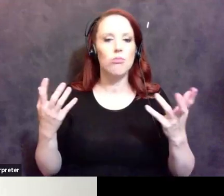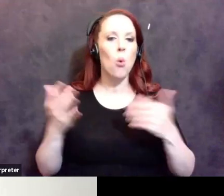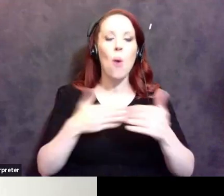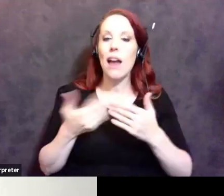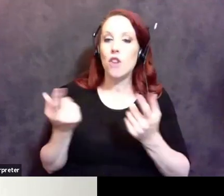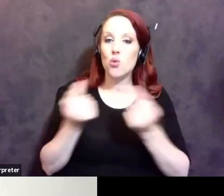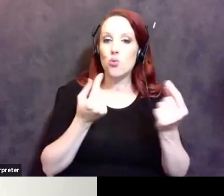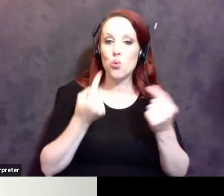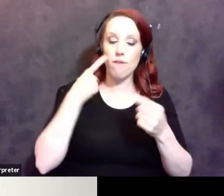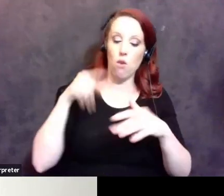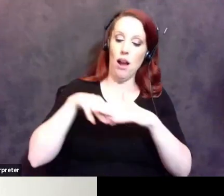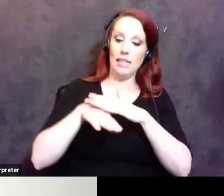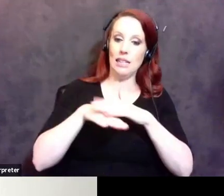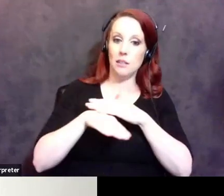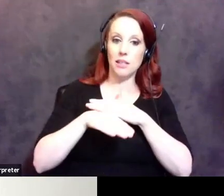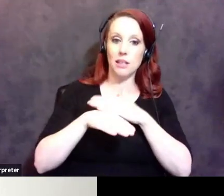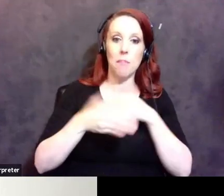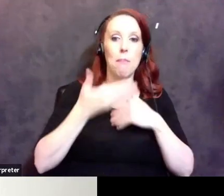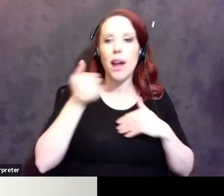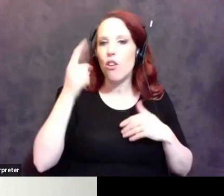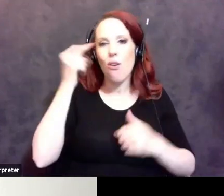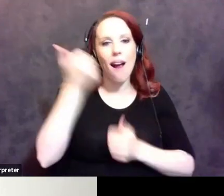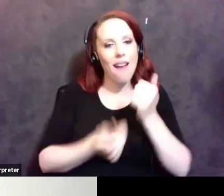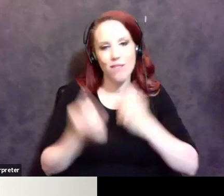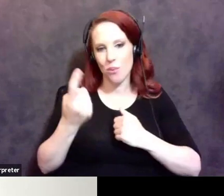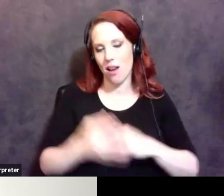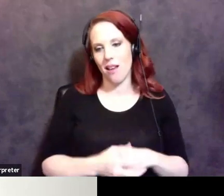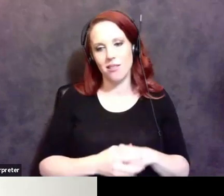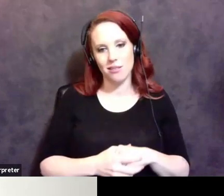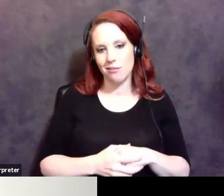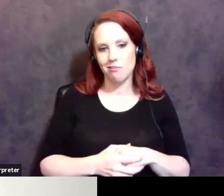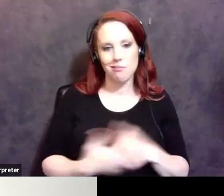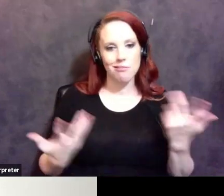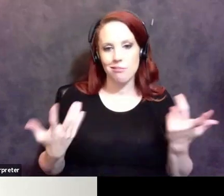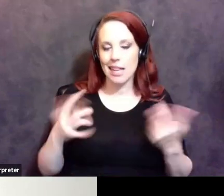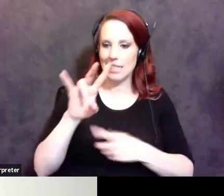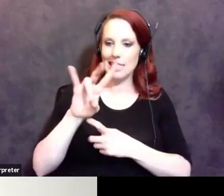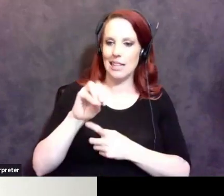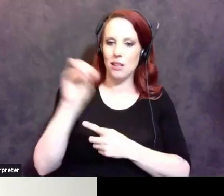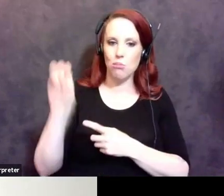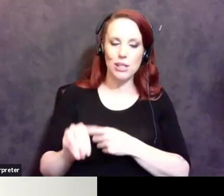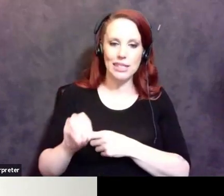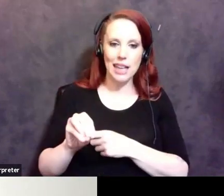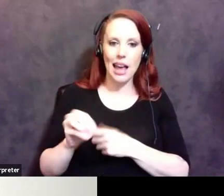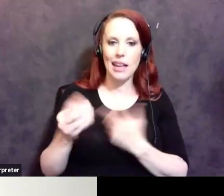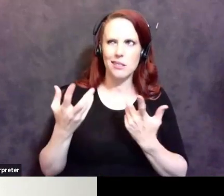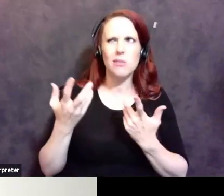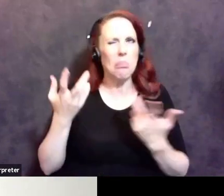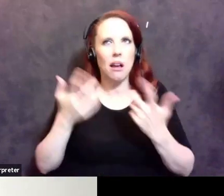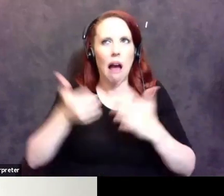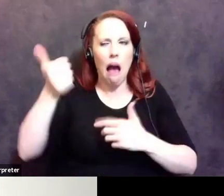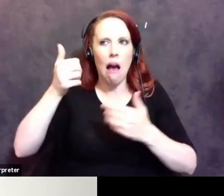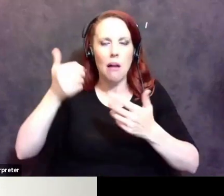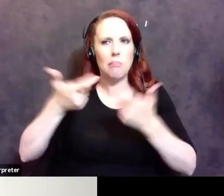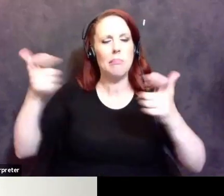actually better for everybody. So 70% or a pretty high number in that percentage of video